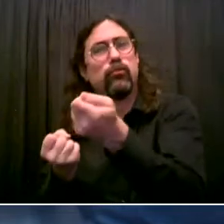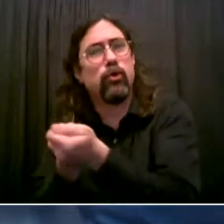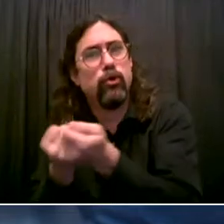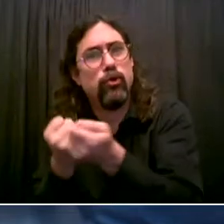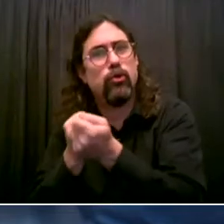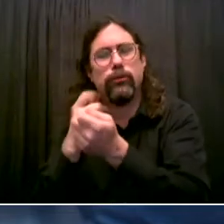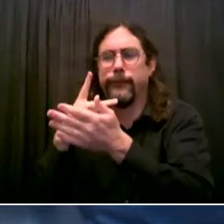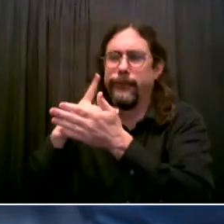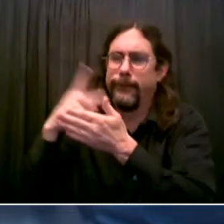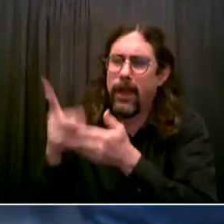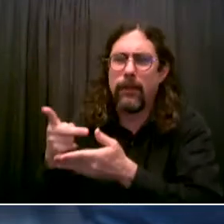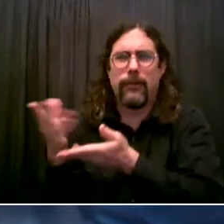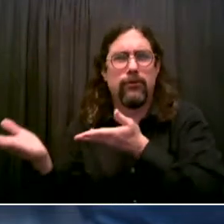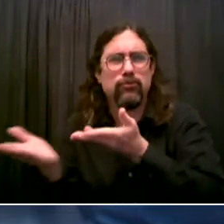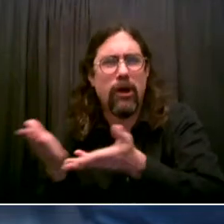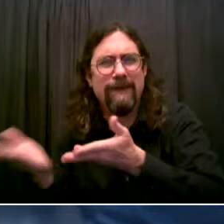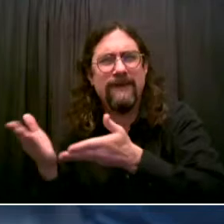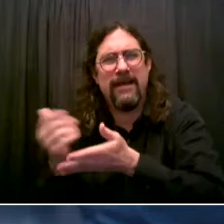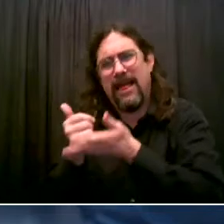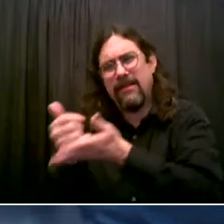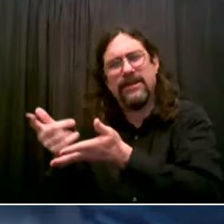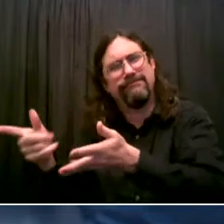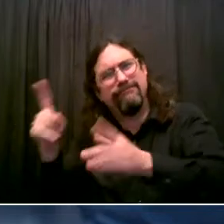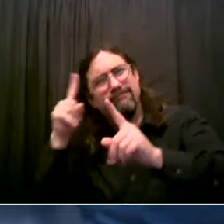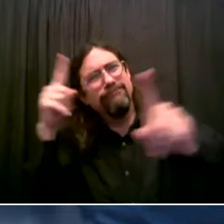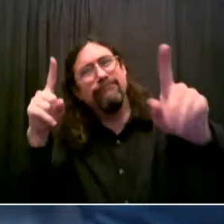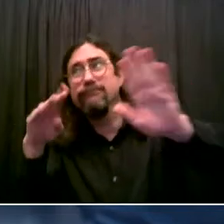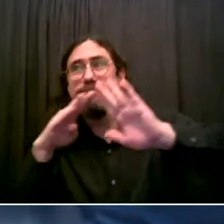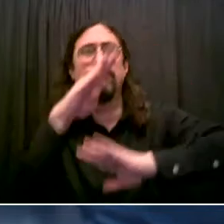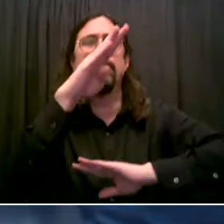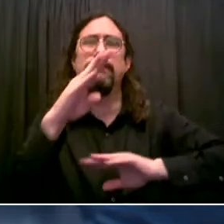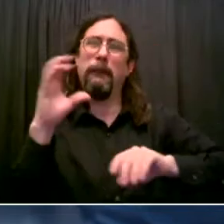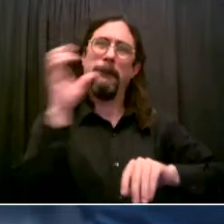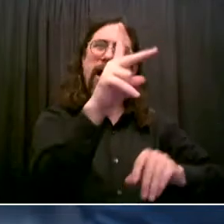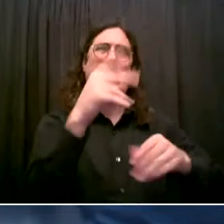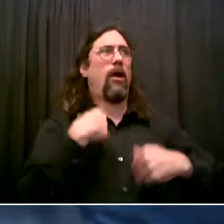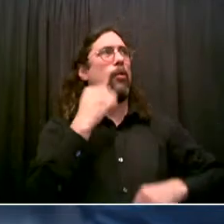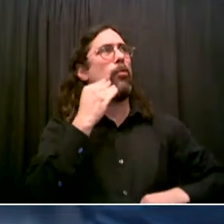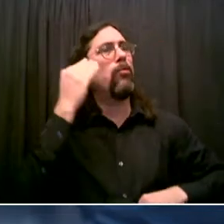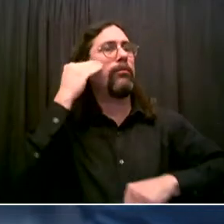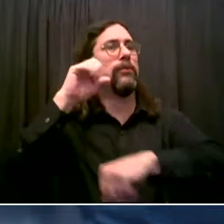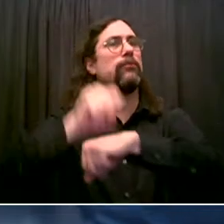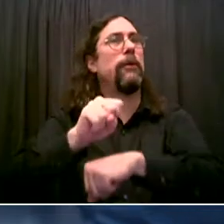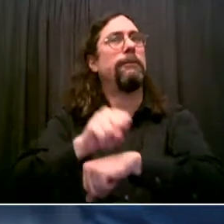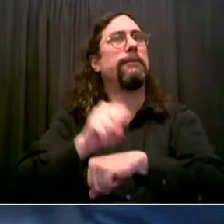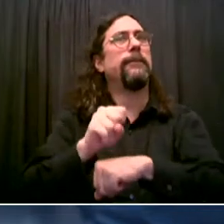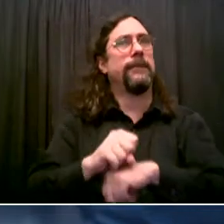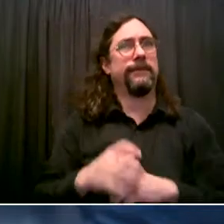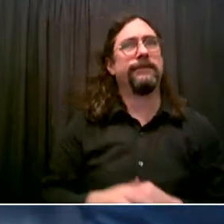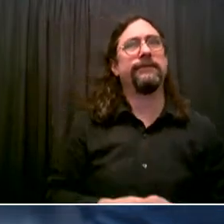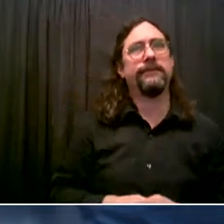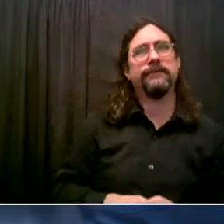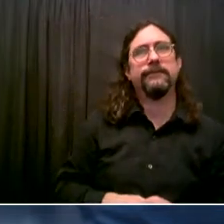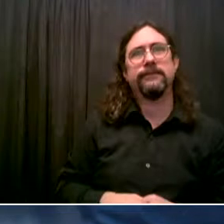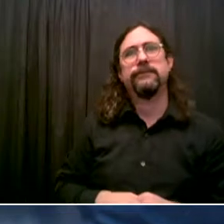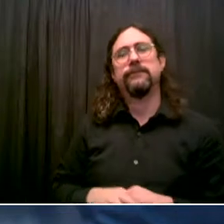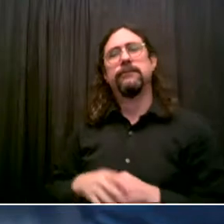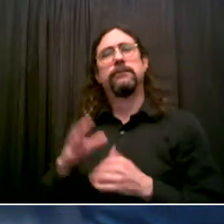THE KIND OF SHTEELR THAT PEOPLE